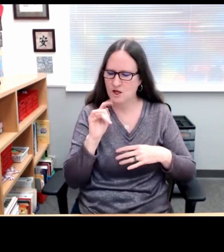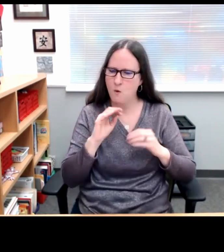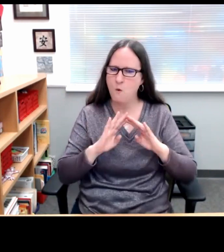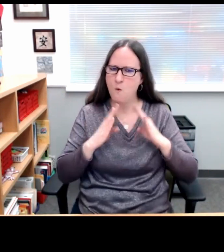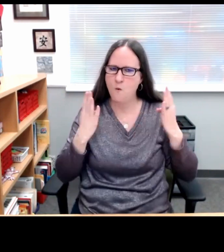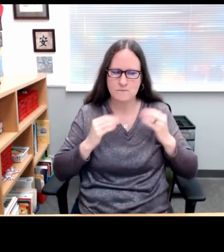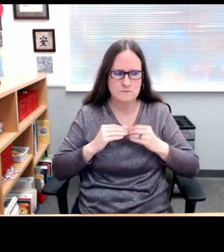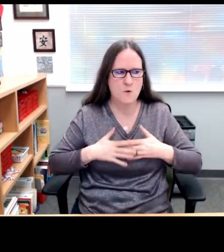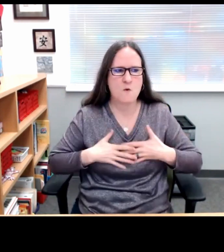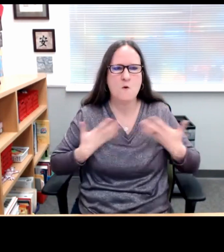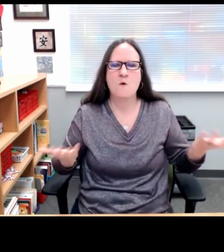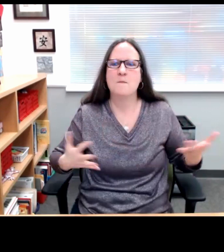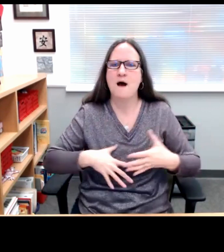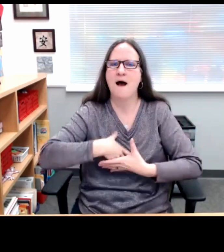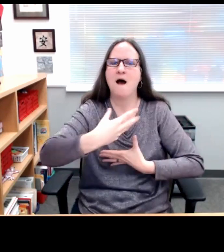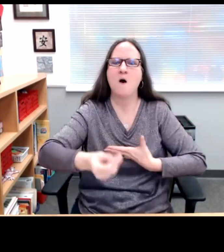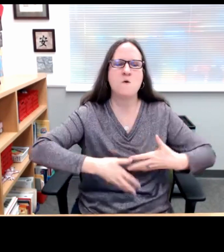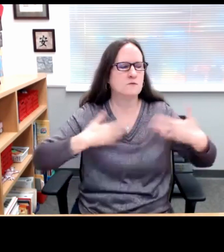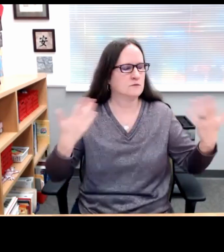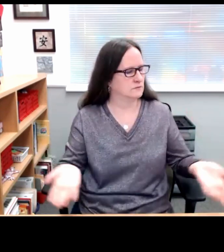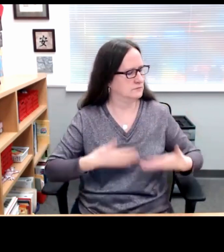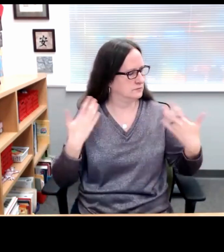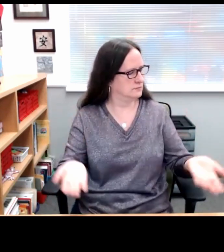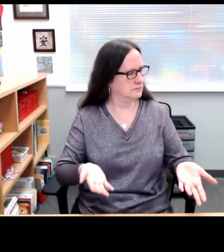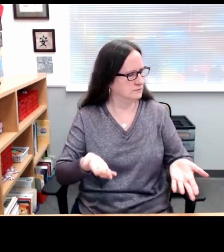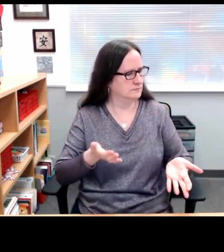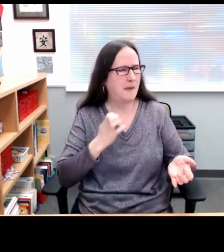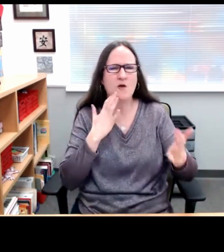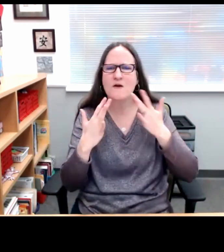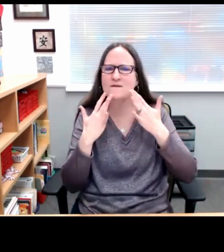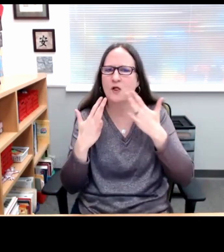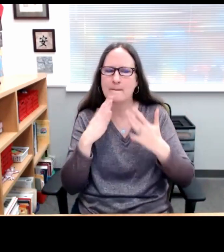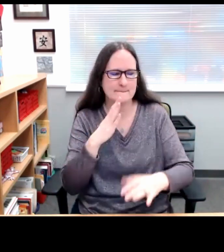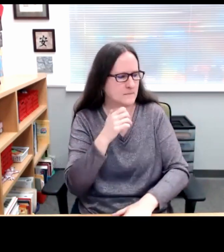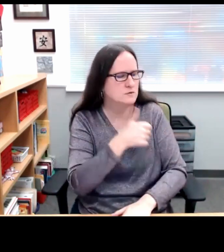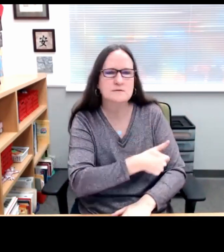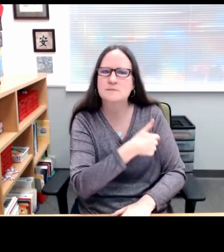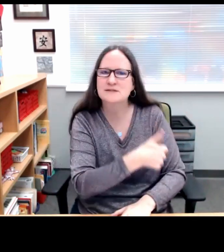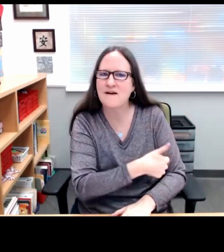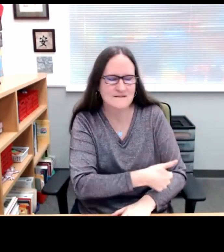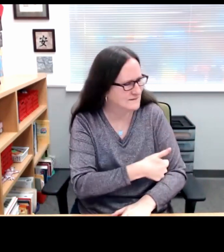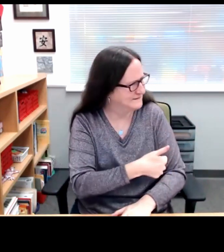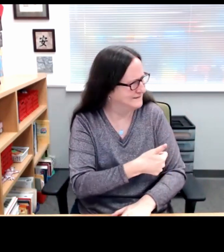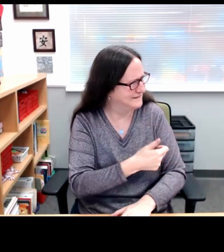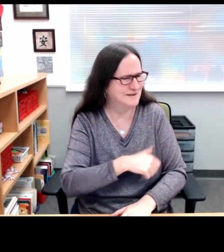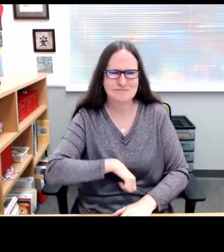we want that filter in our children to open up a little so they're able to be colorful,